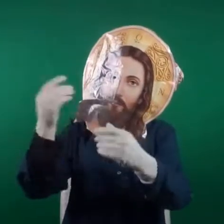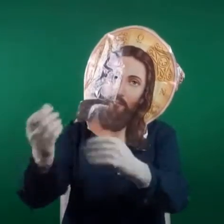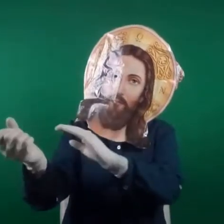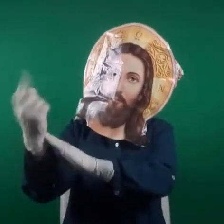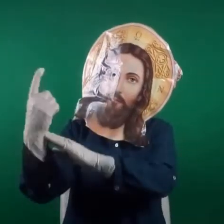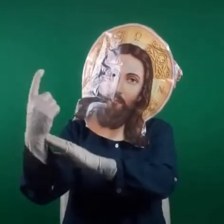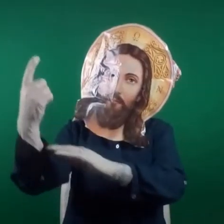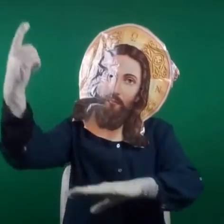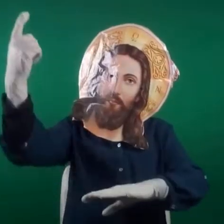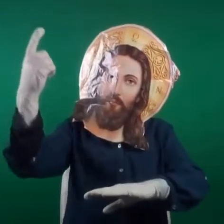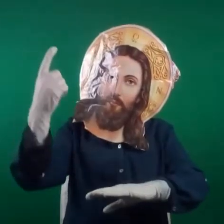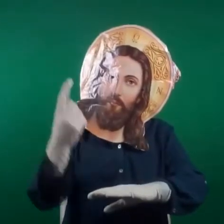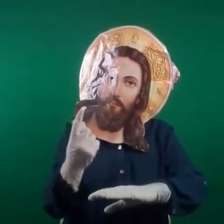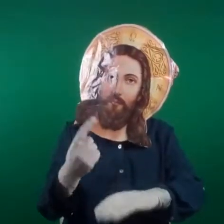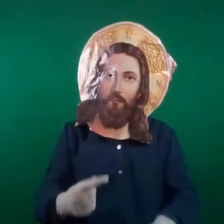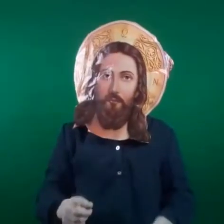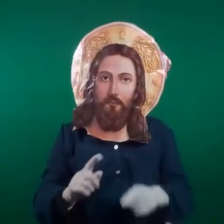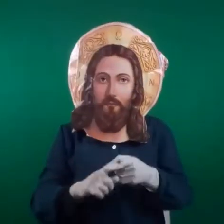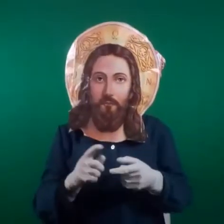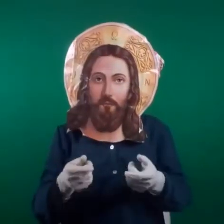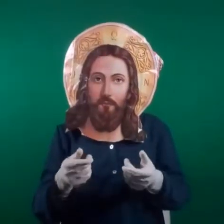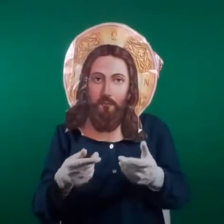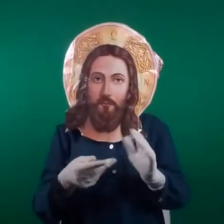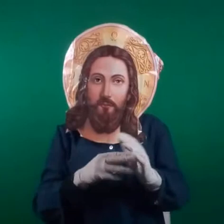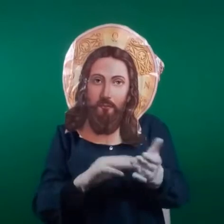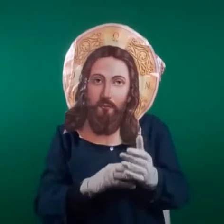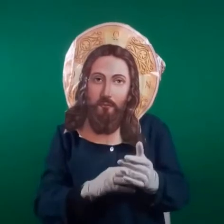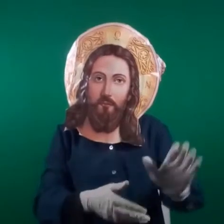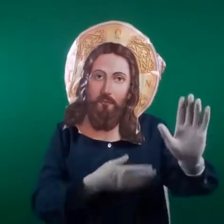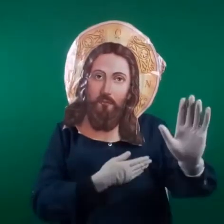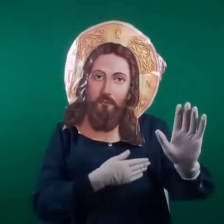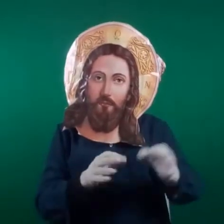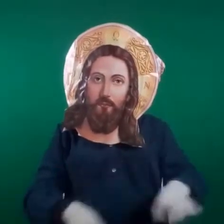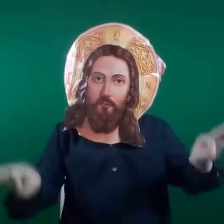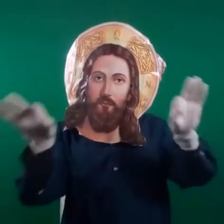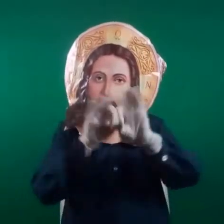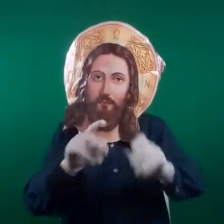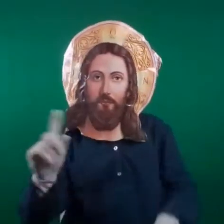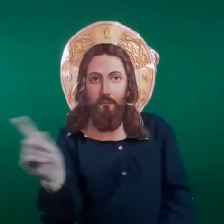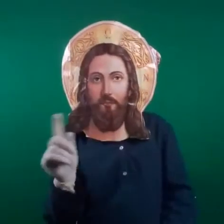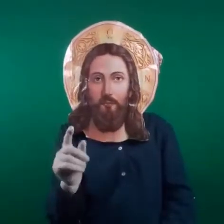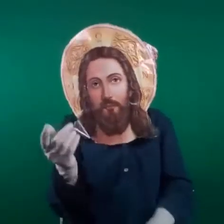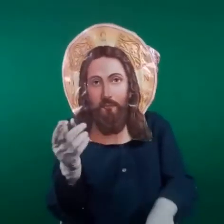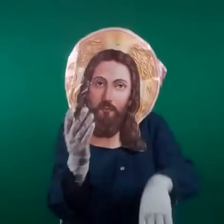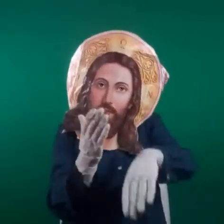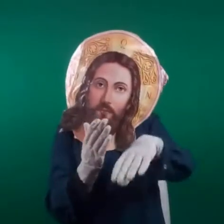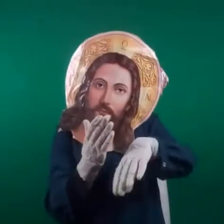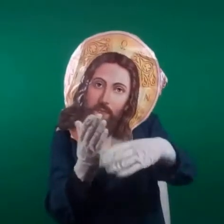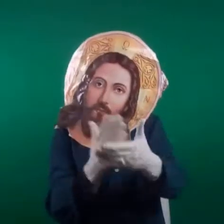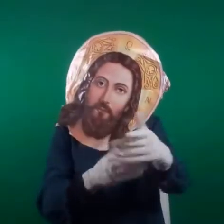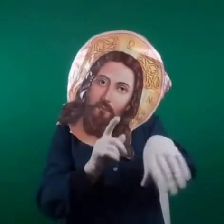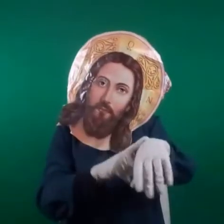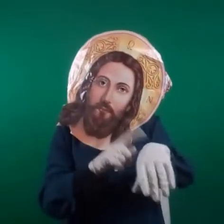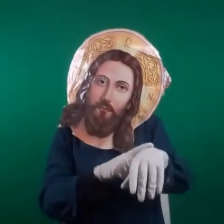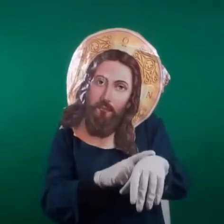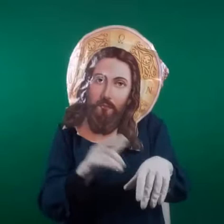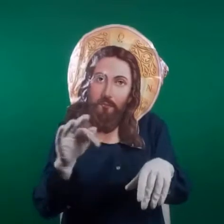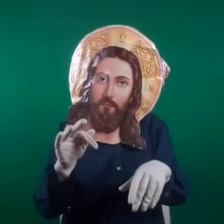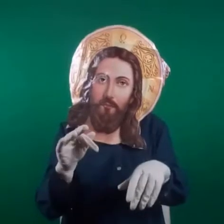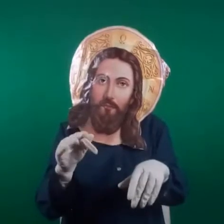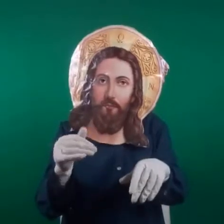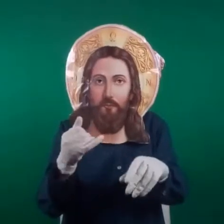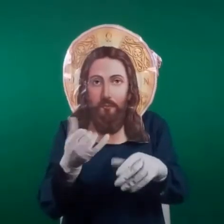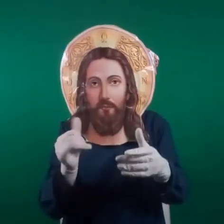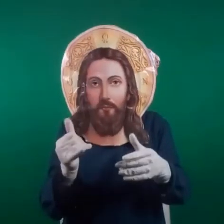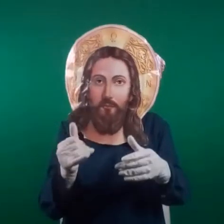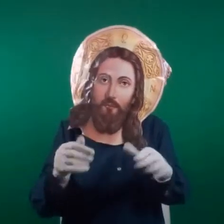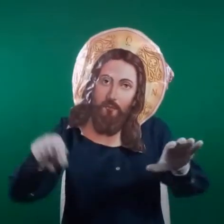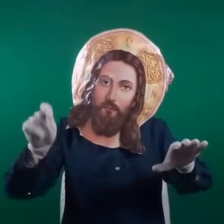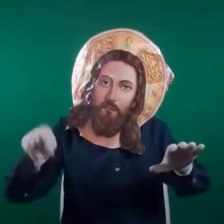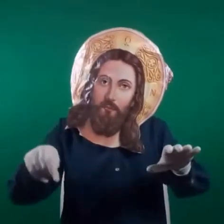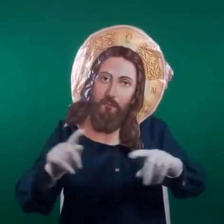it also implies that the truth is not really important it is only important when it is invoked in a place like a courtroom.